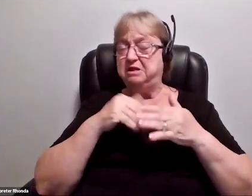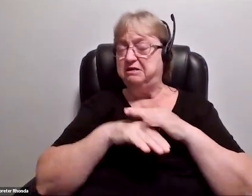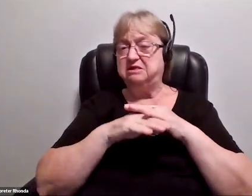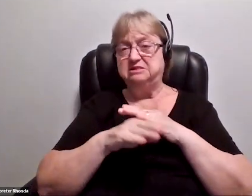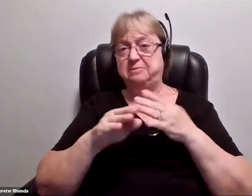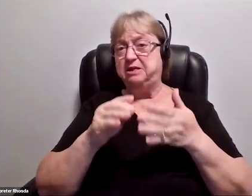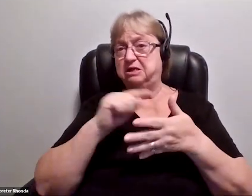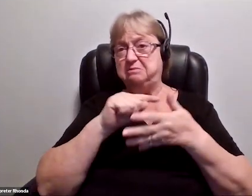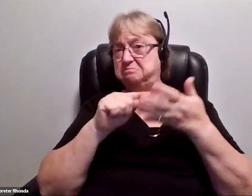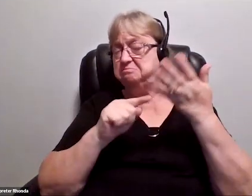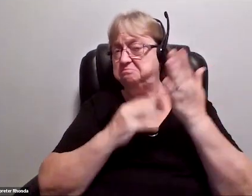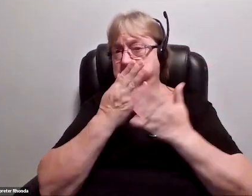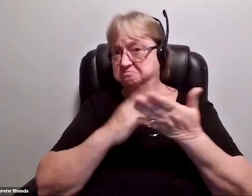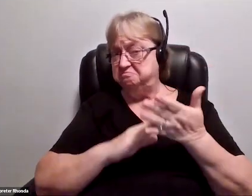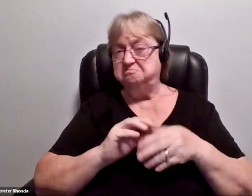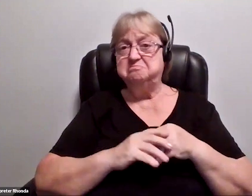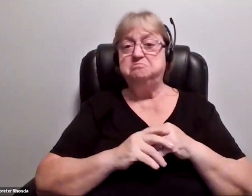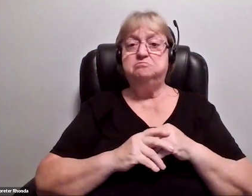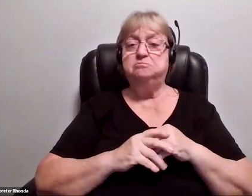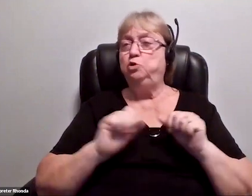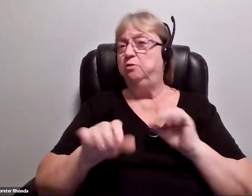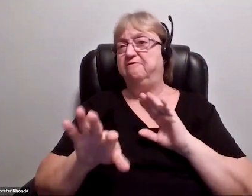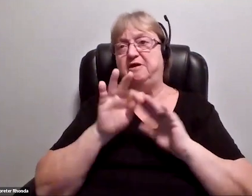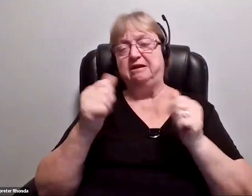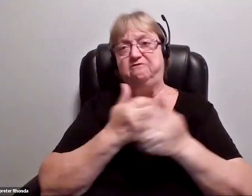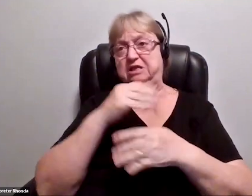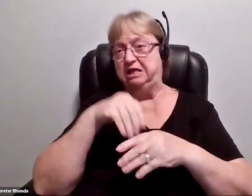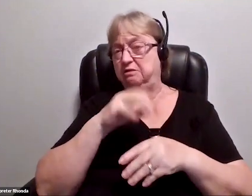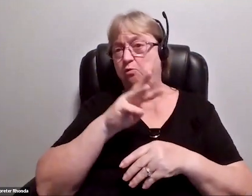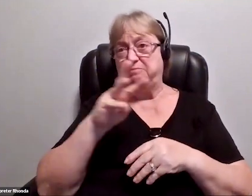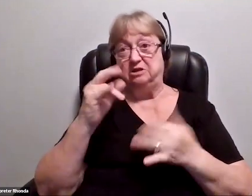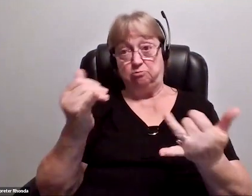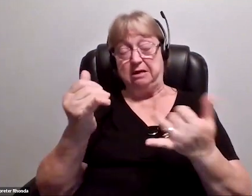You can find everything in the website right now, but we are still developing it.